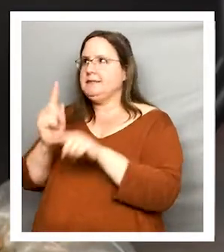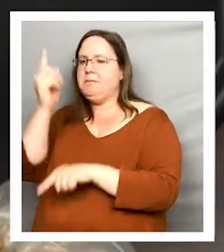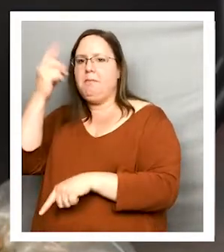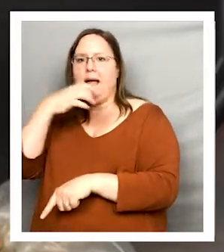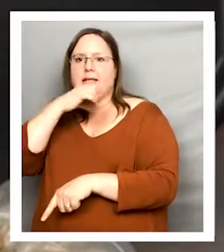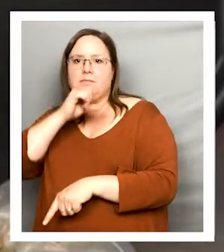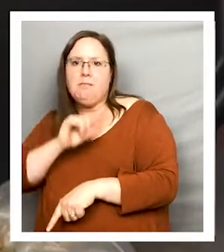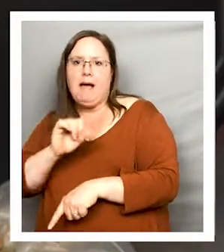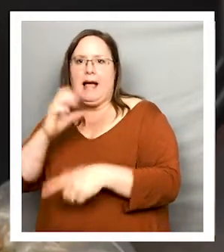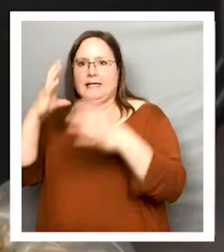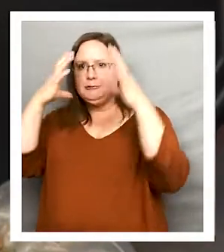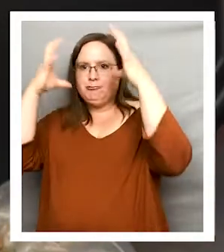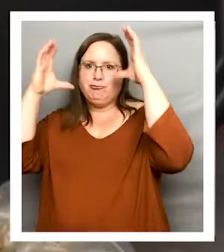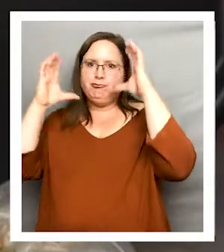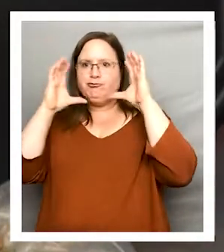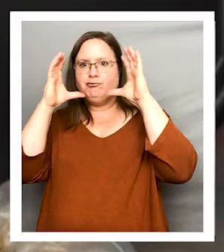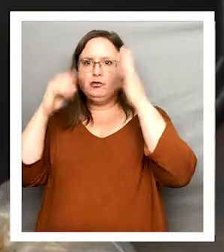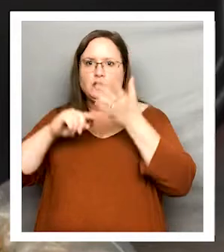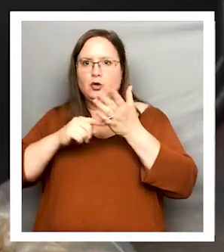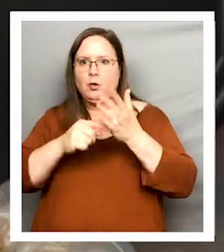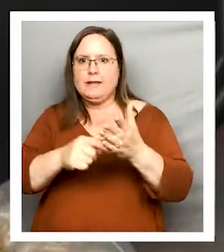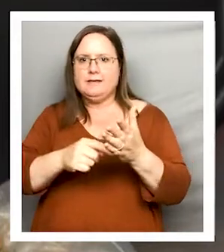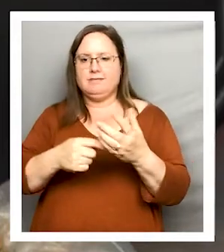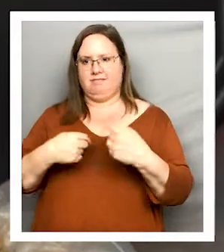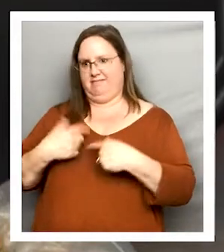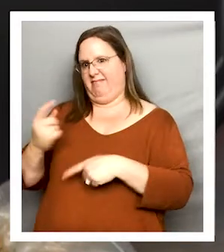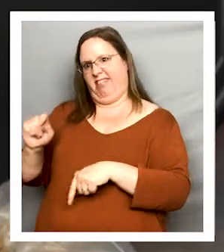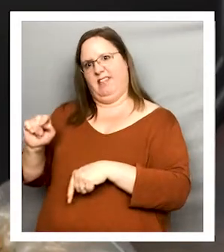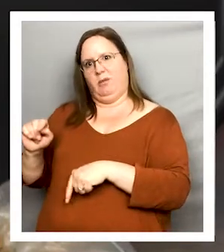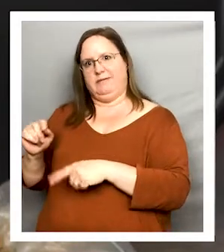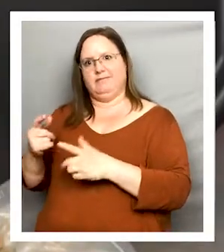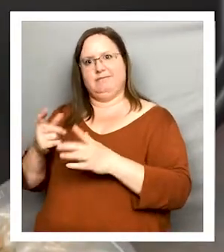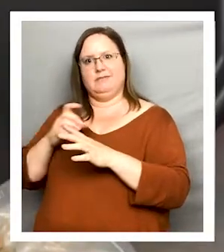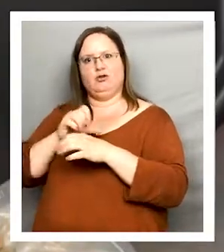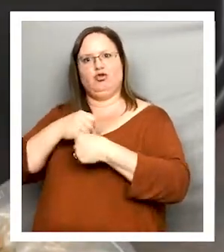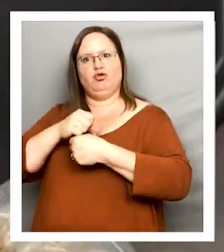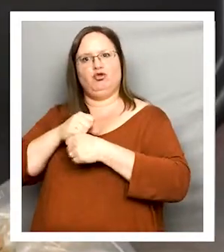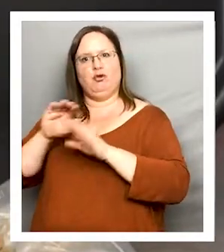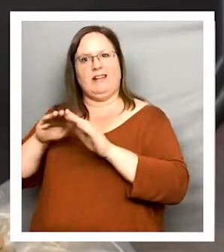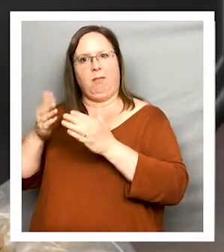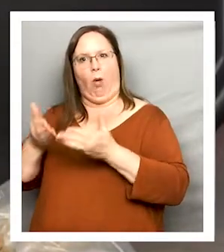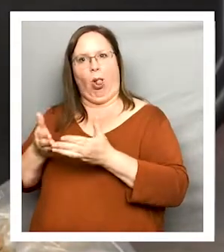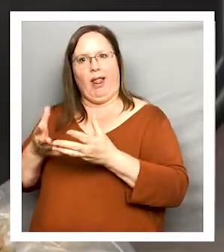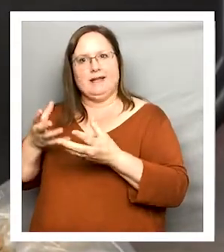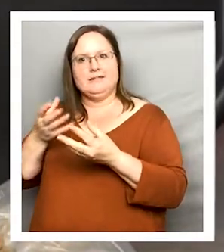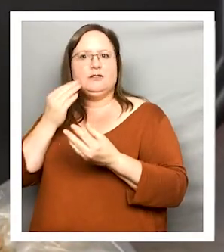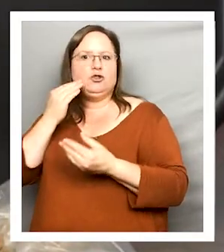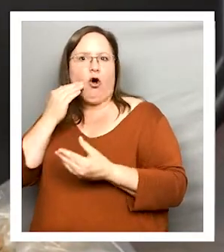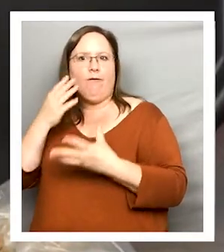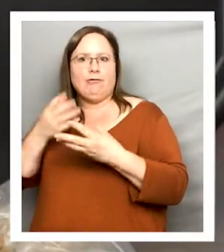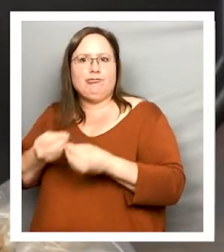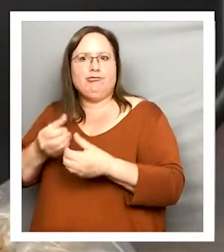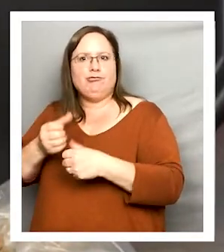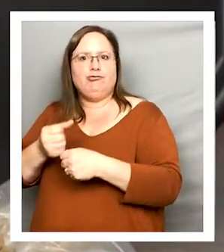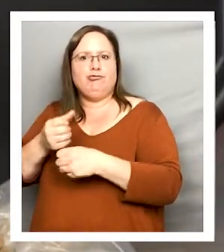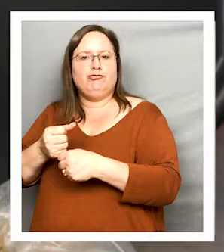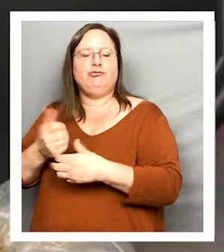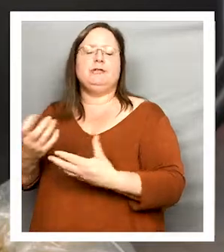stress ball is but it's a spaceman so i thought that was rather appropriate i also have uh some alien and spaceman figures